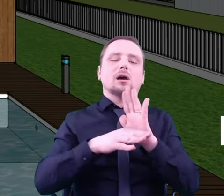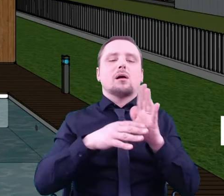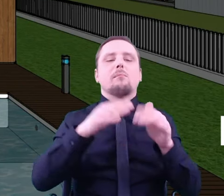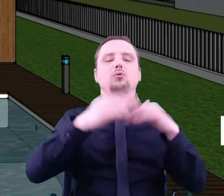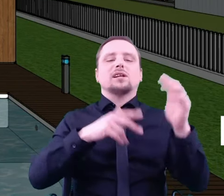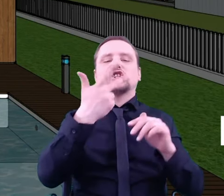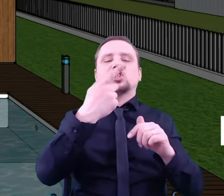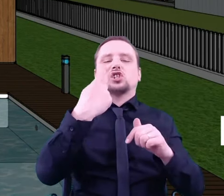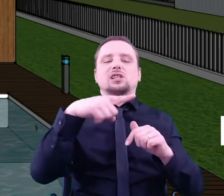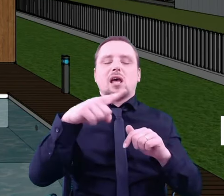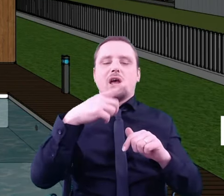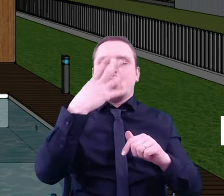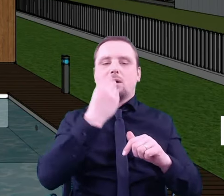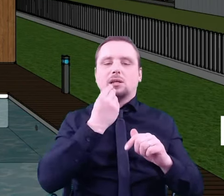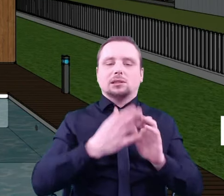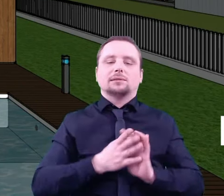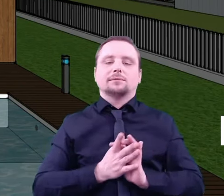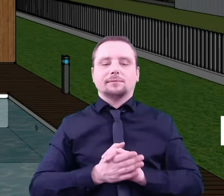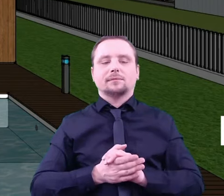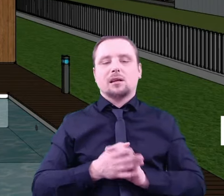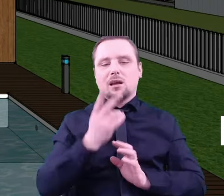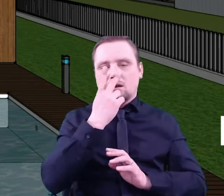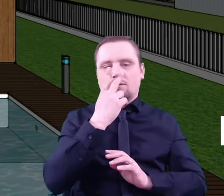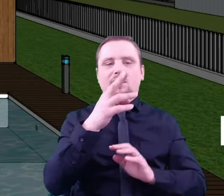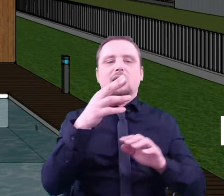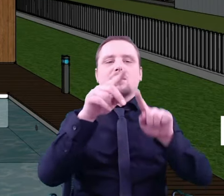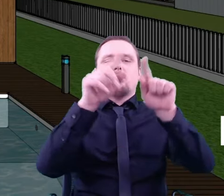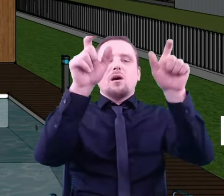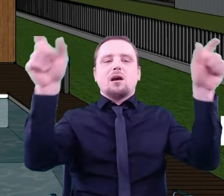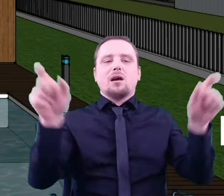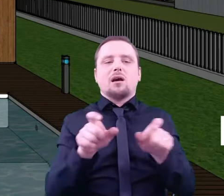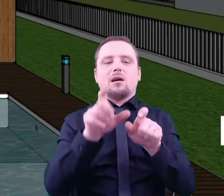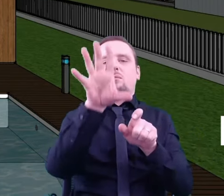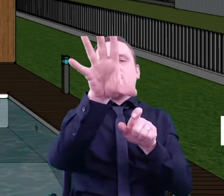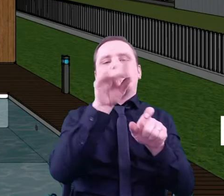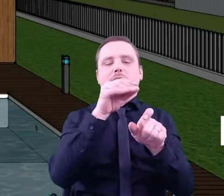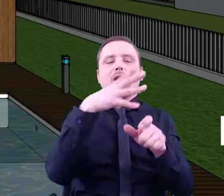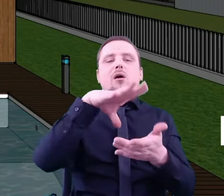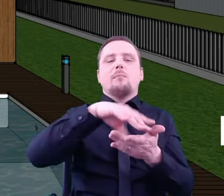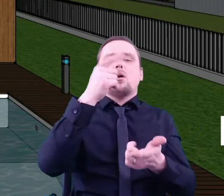The screenshot presented here shows a model created as part of this project.